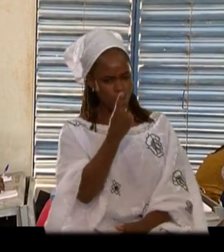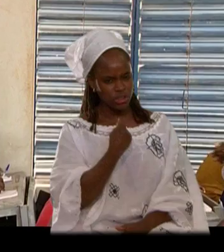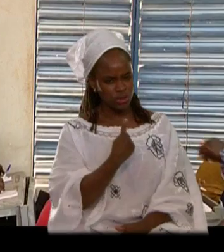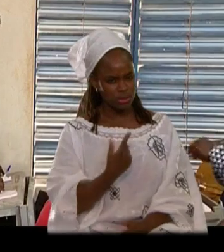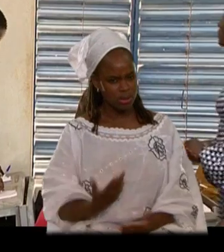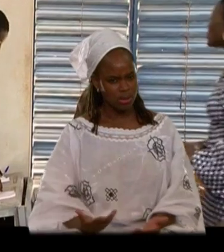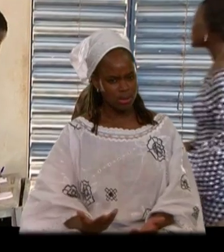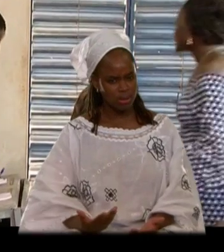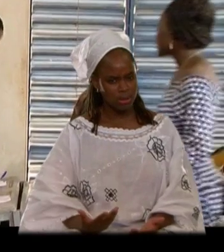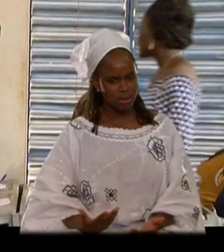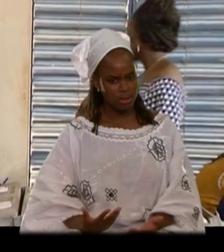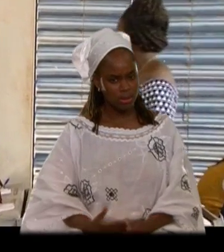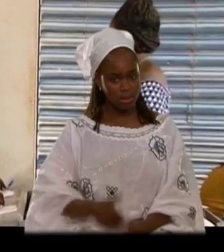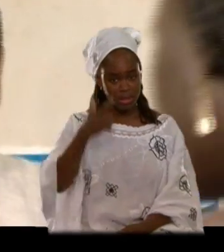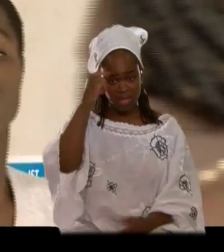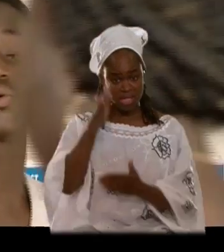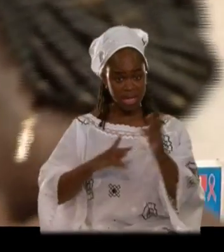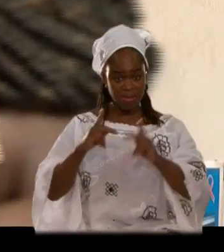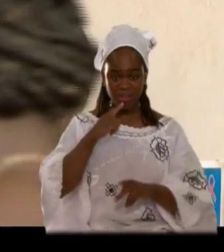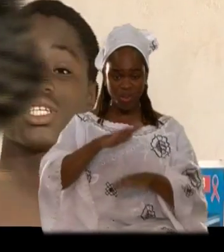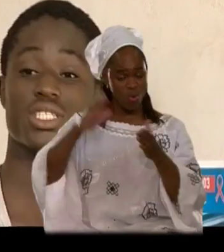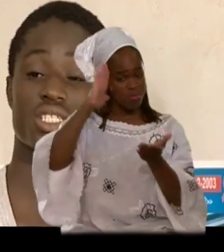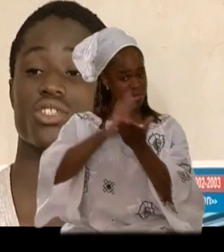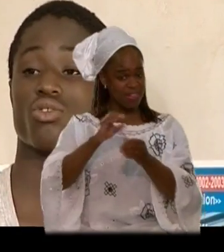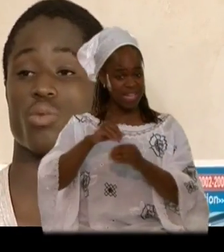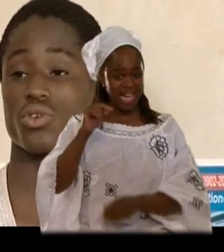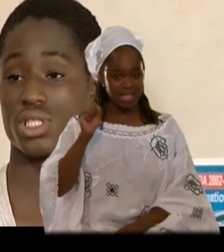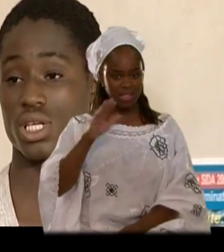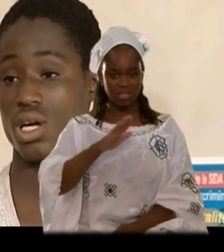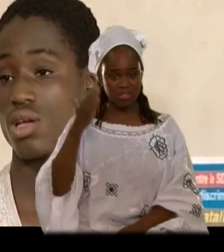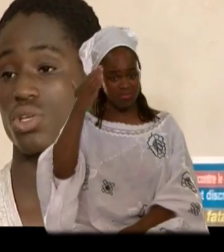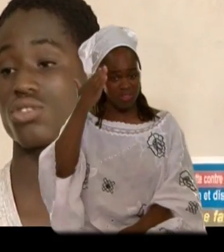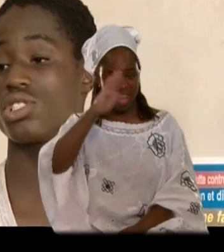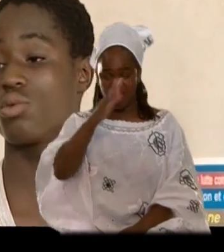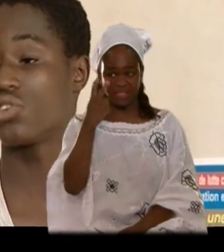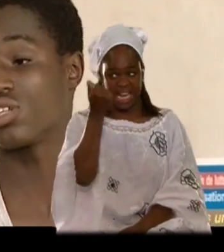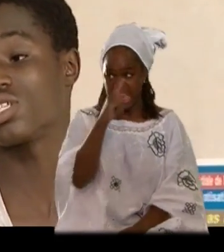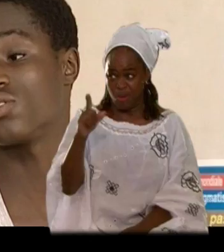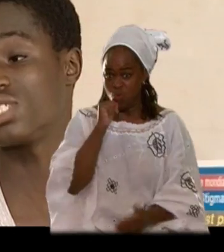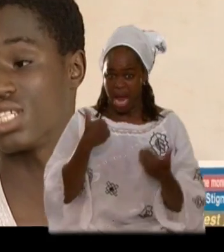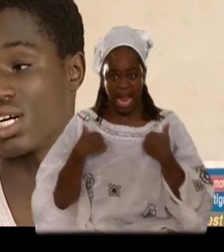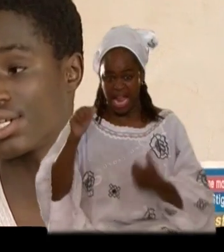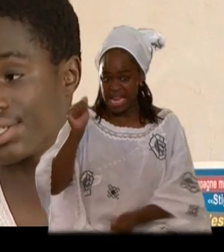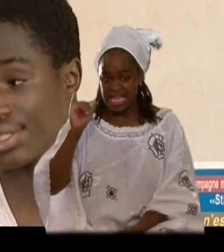Why do you ask that question? Because some people say they don't believe in AIDS, because they've never seen anyone who has AIDS.